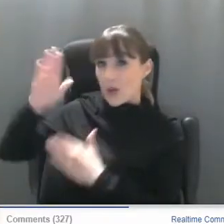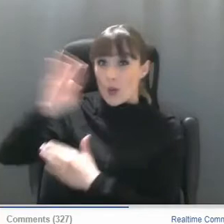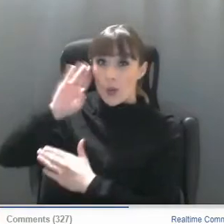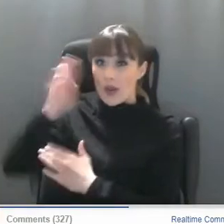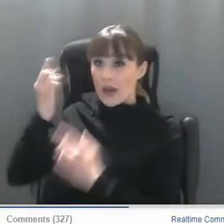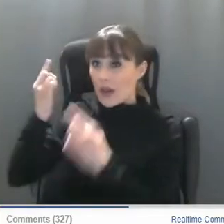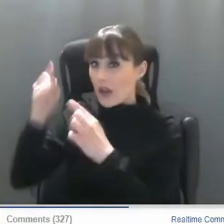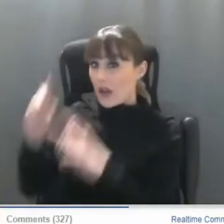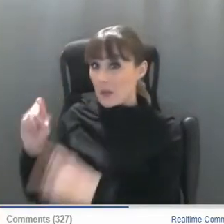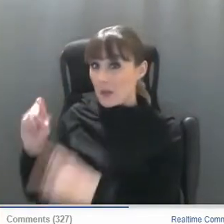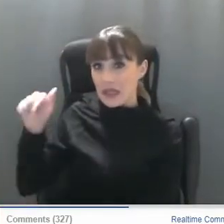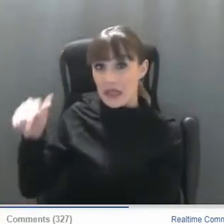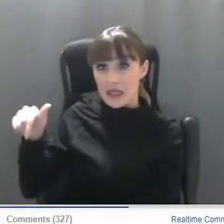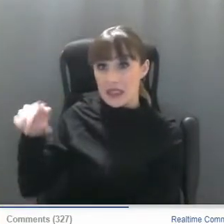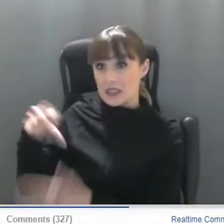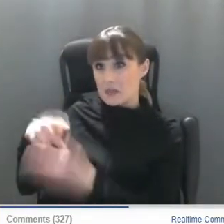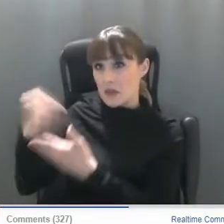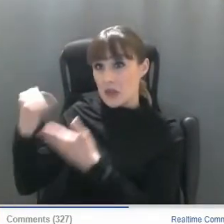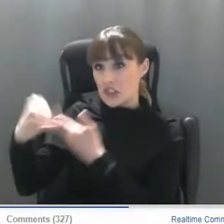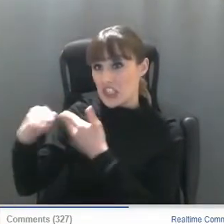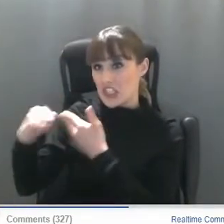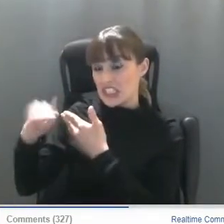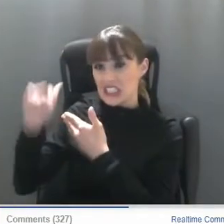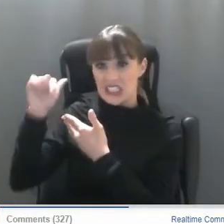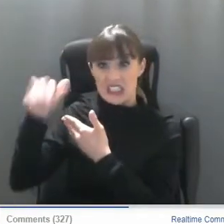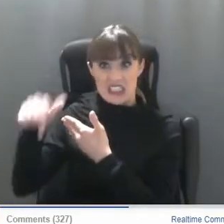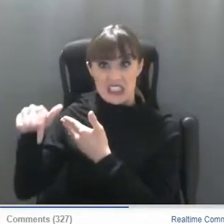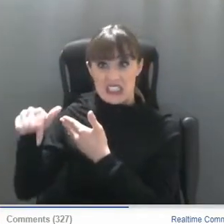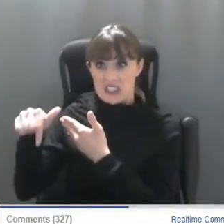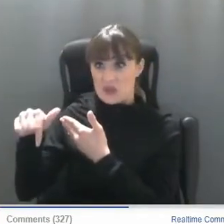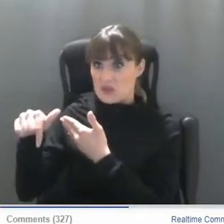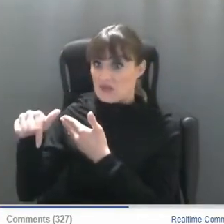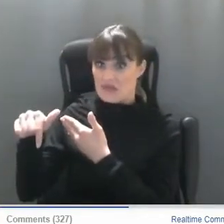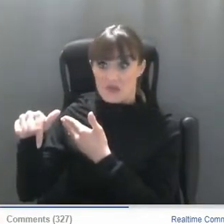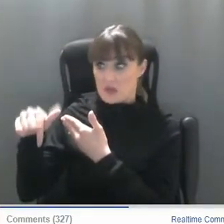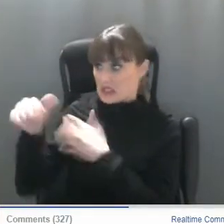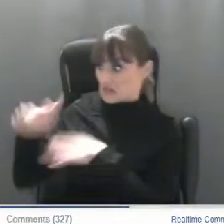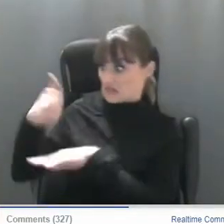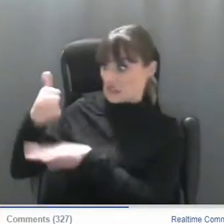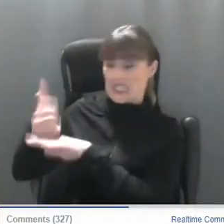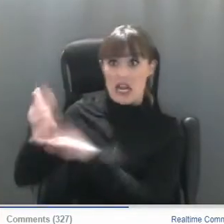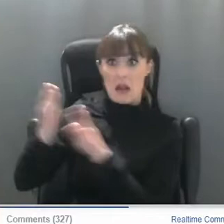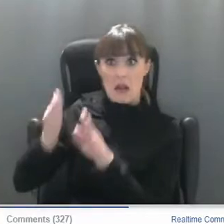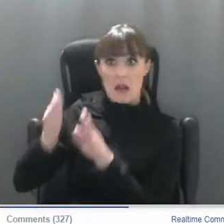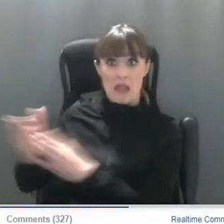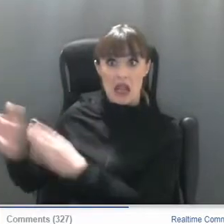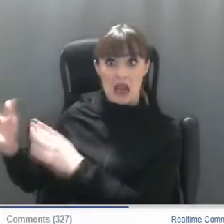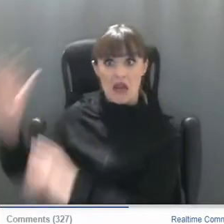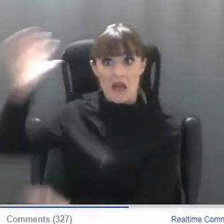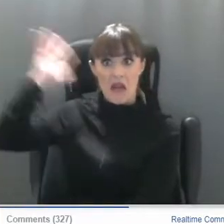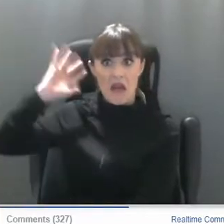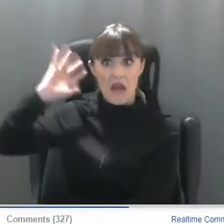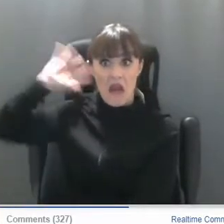planned long before COVID. "Is the admission discounted since you can only stay two